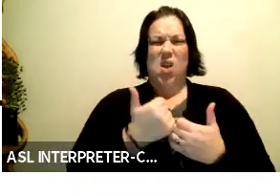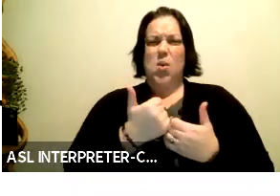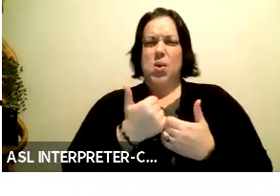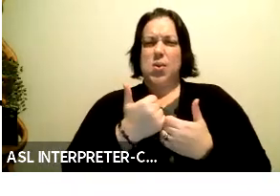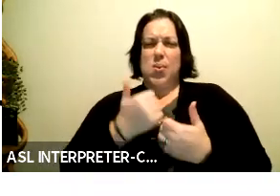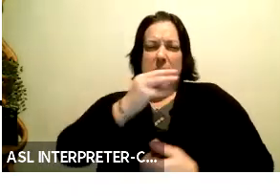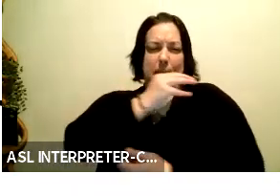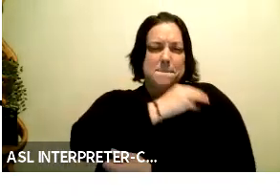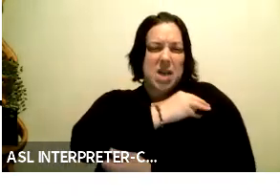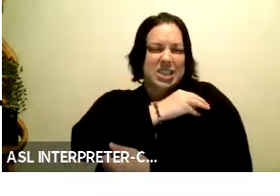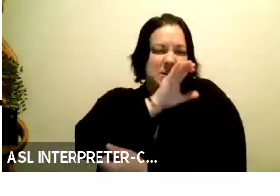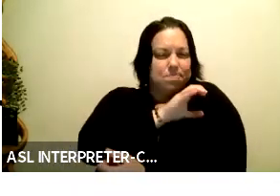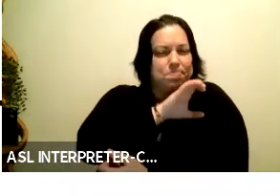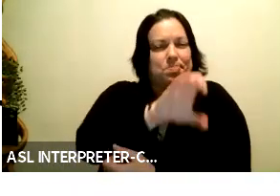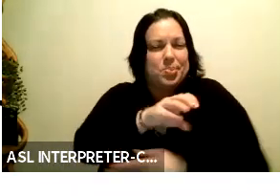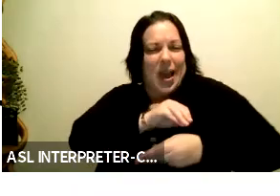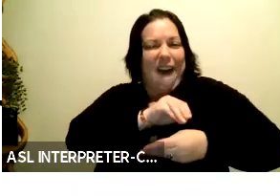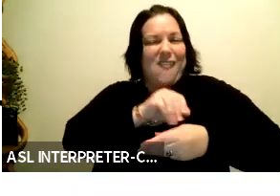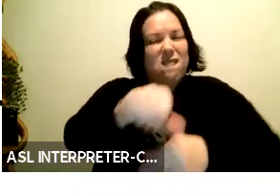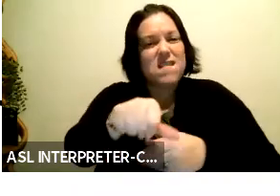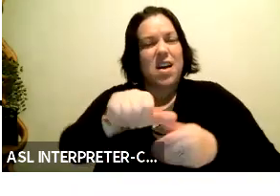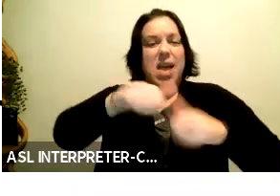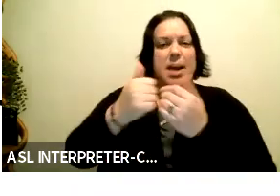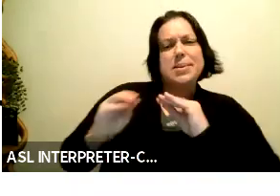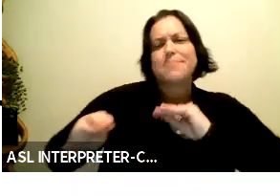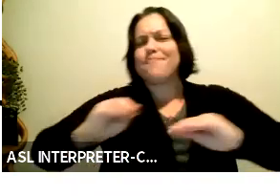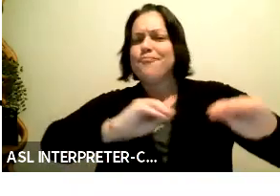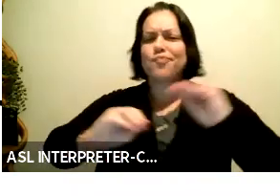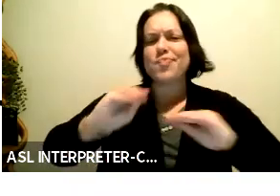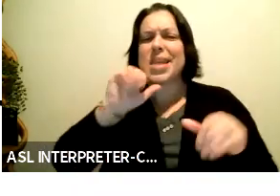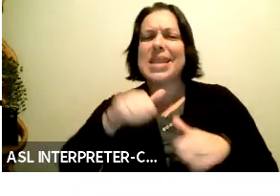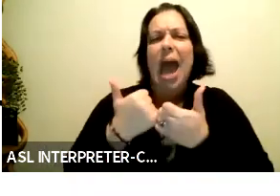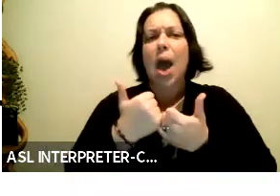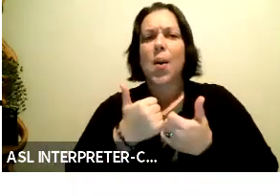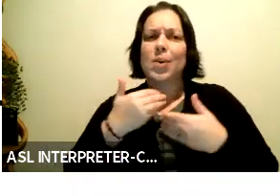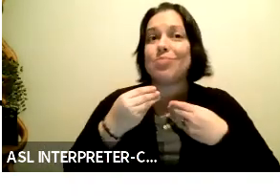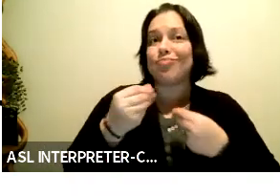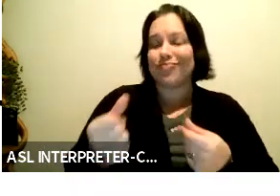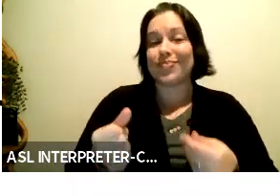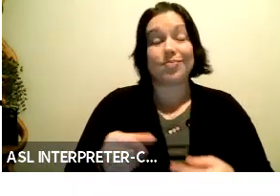on this program so we can get up and move around and see where it goes. Charlotte, your reflection?